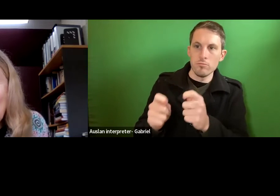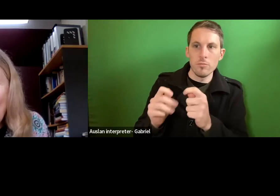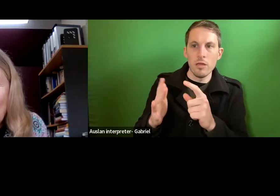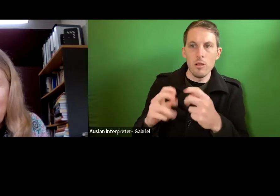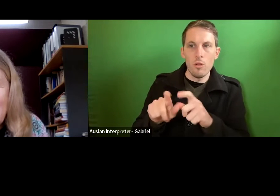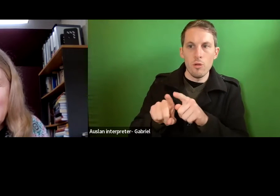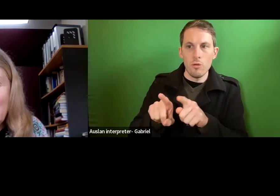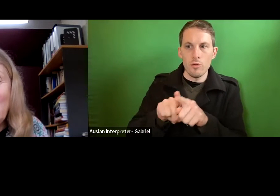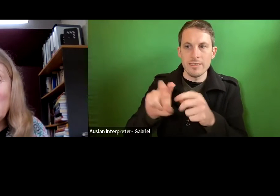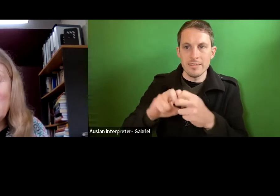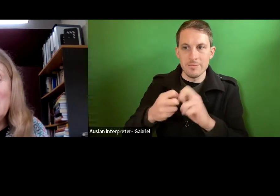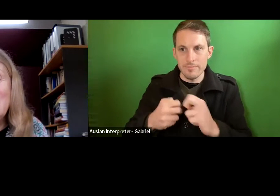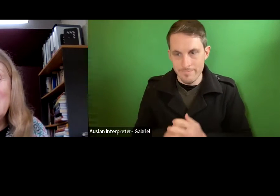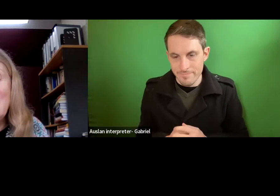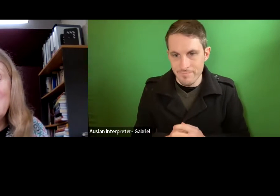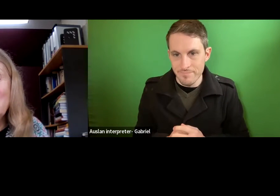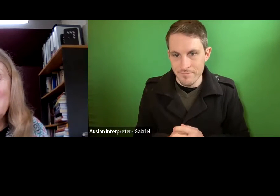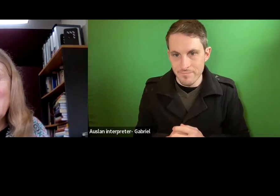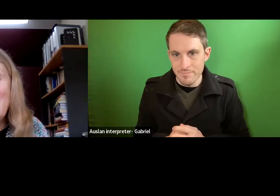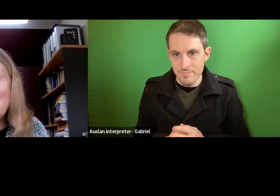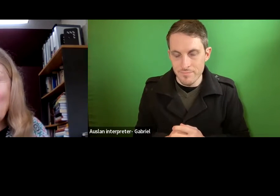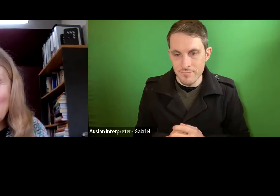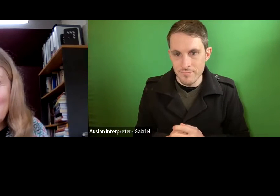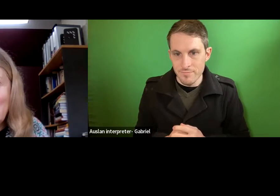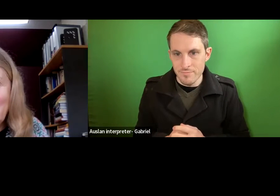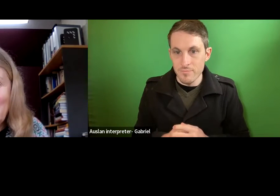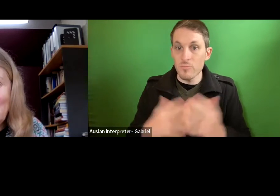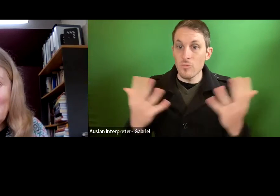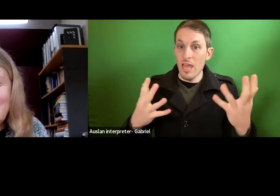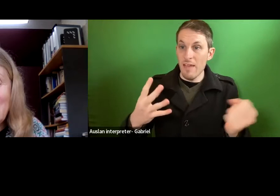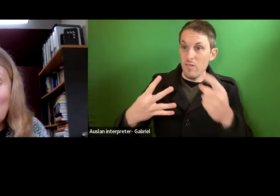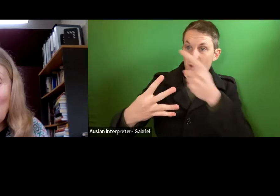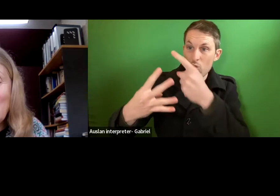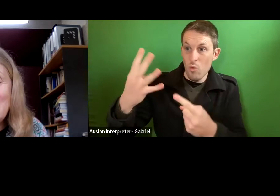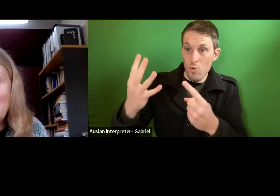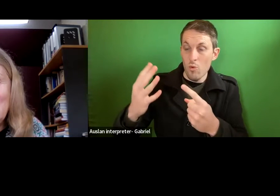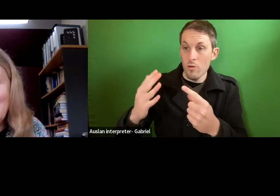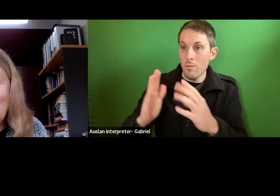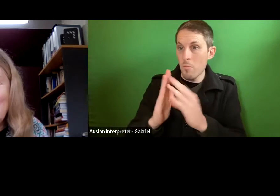In all of these approaches and models that have been used, there has always been what